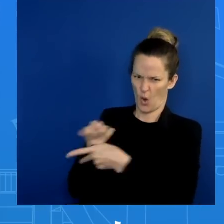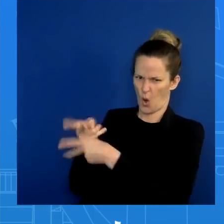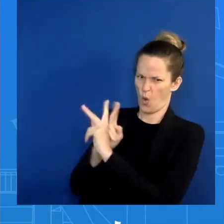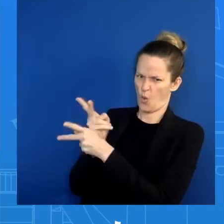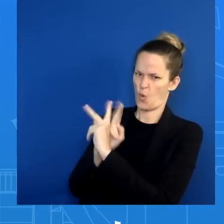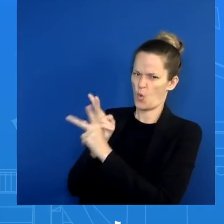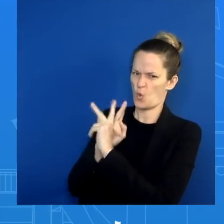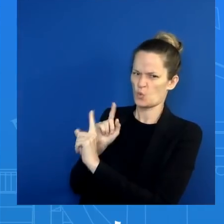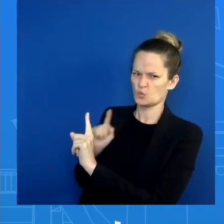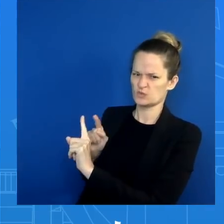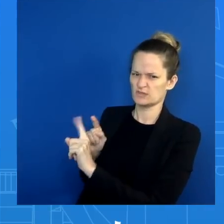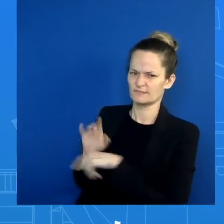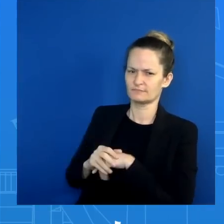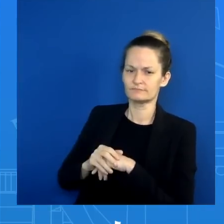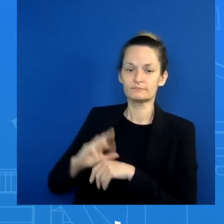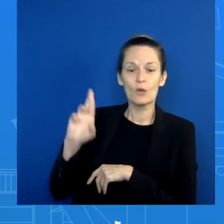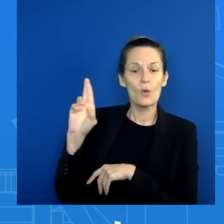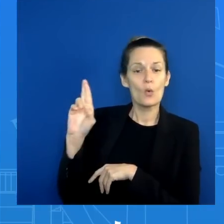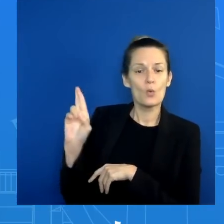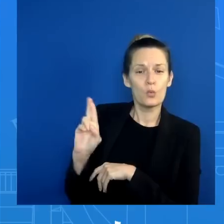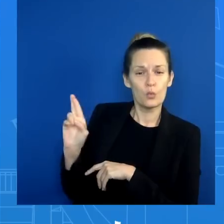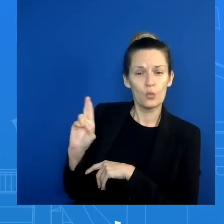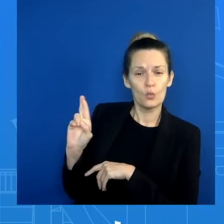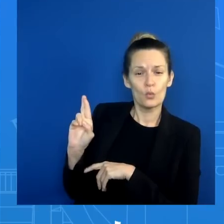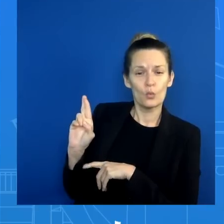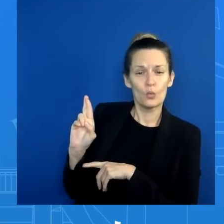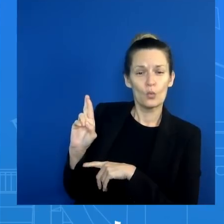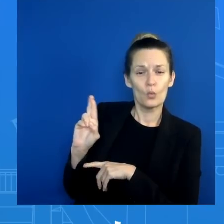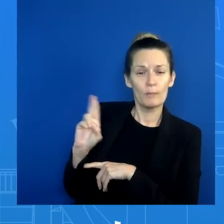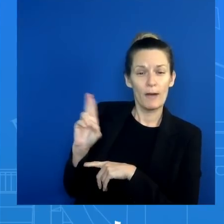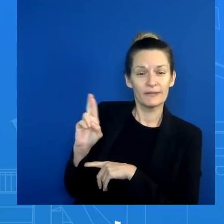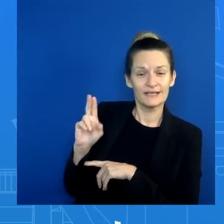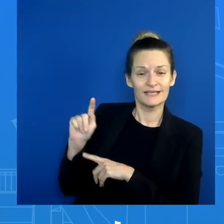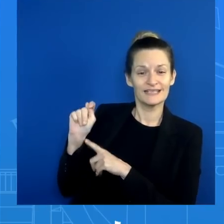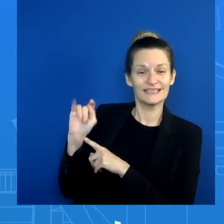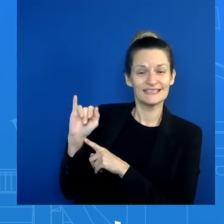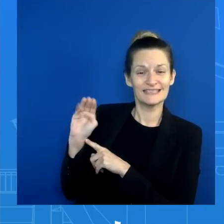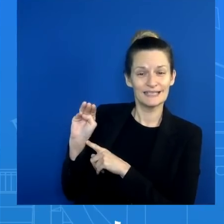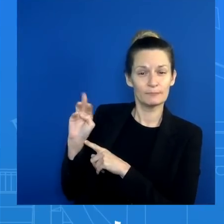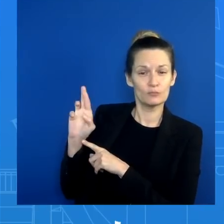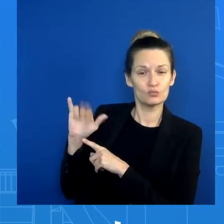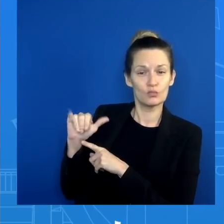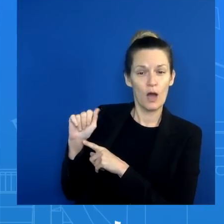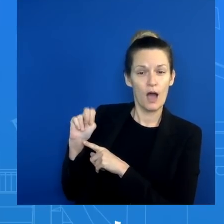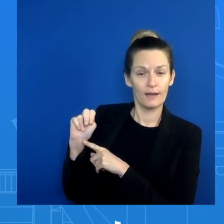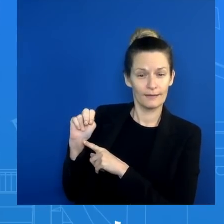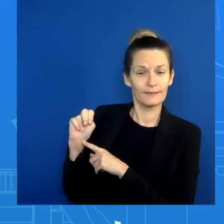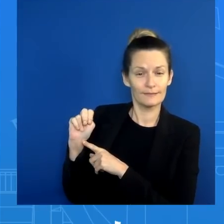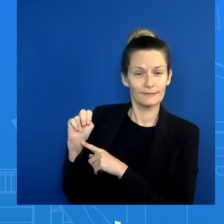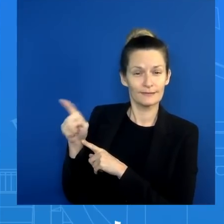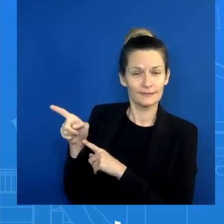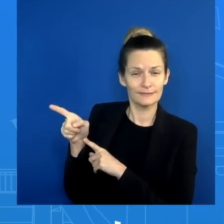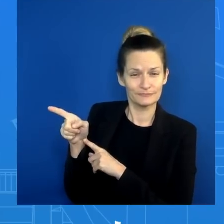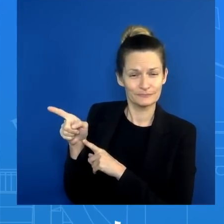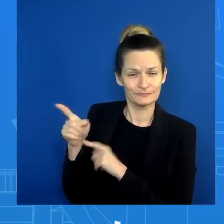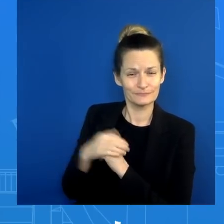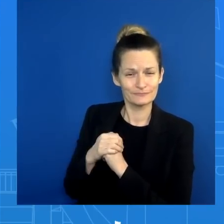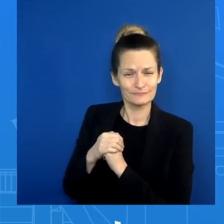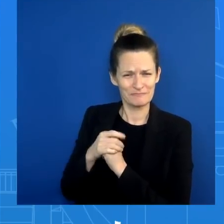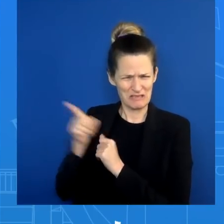are among Democrats who have made the point that the administration should have further targeted student relief and proposed a way to pay for the plan.